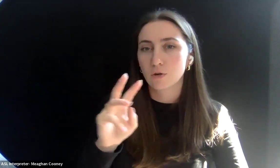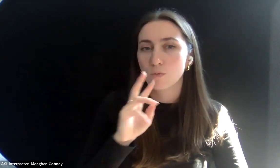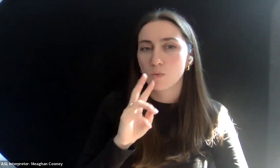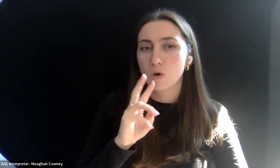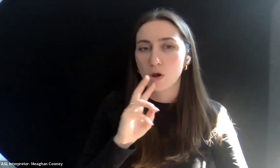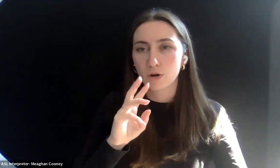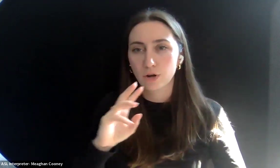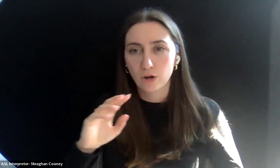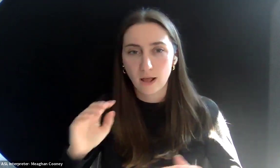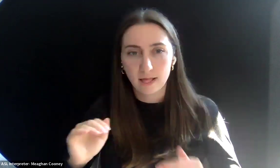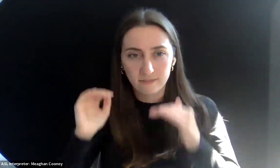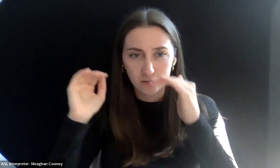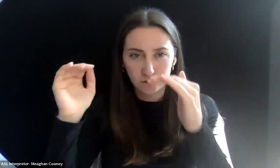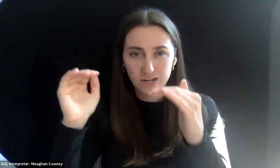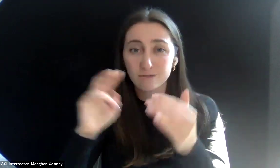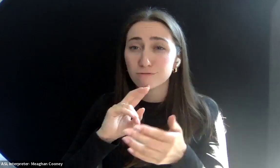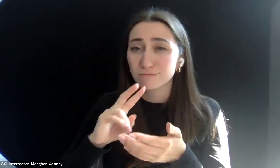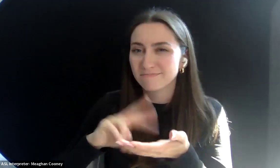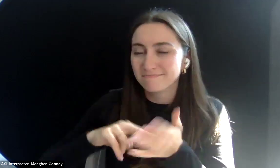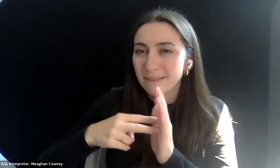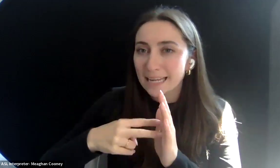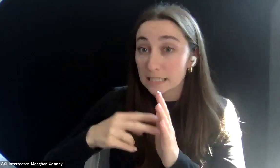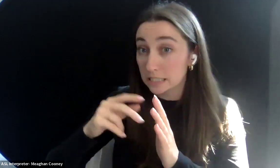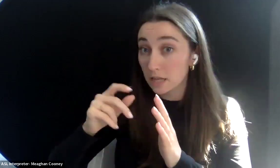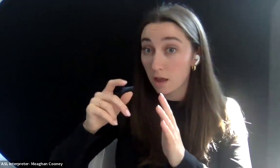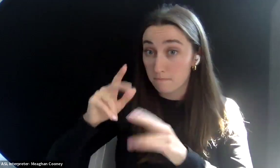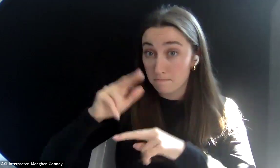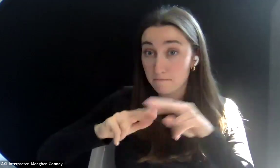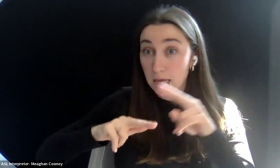So essentially how high on the site will those water future